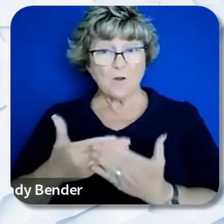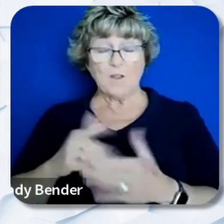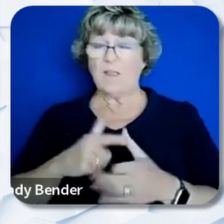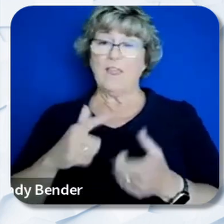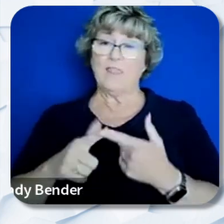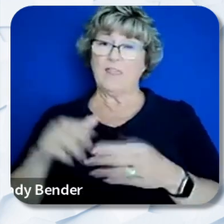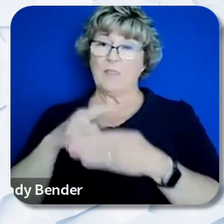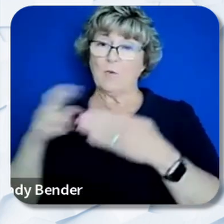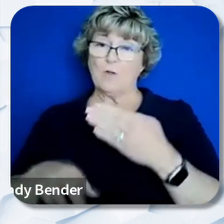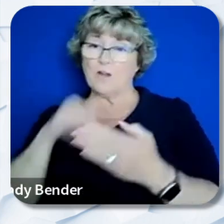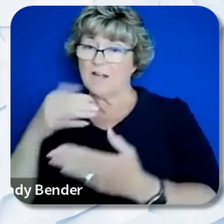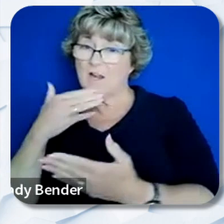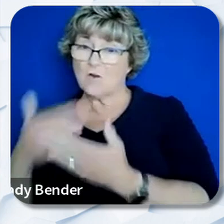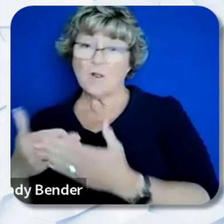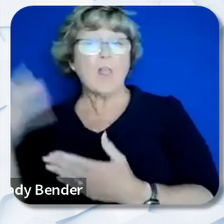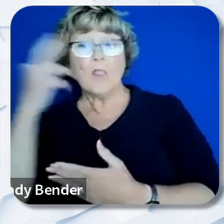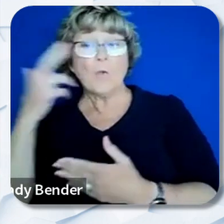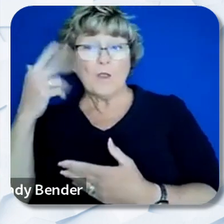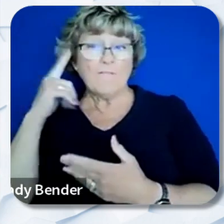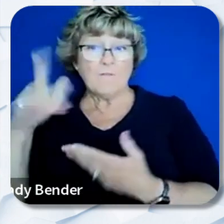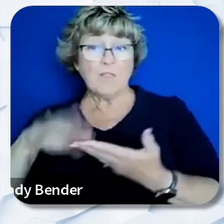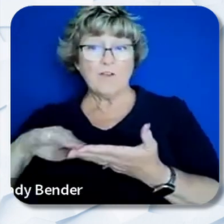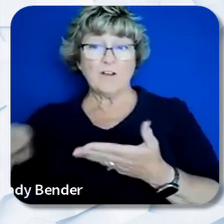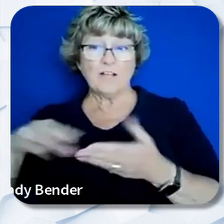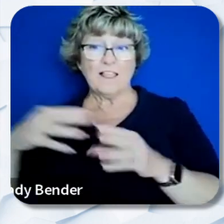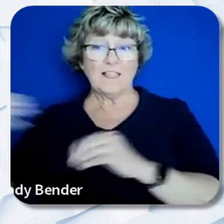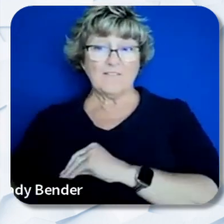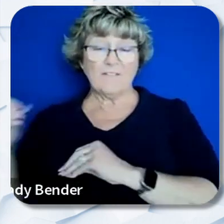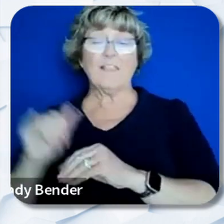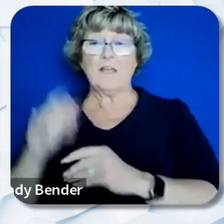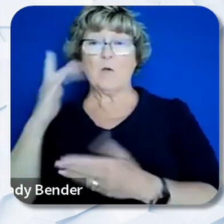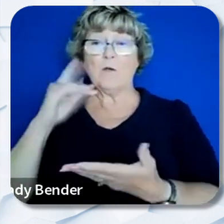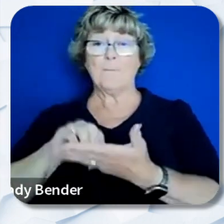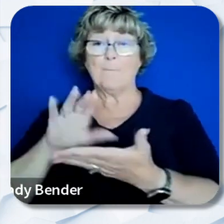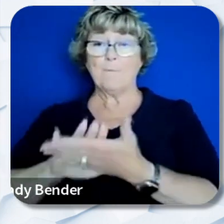reason they are actually exiting should be the code that they get. Yeah. And but, I just,